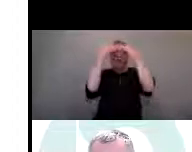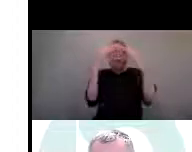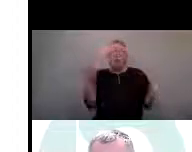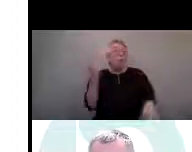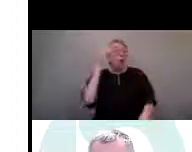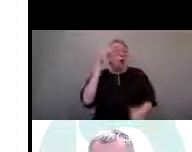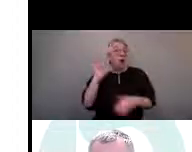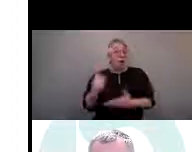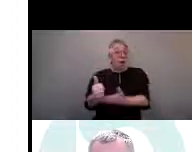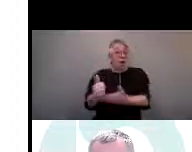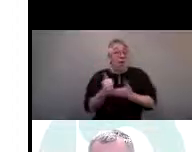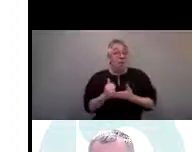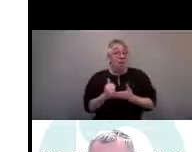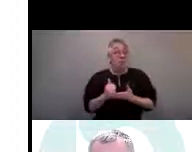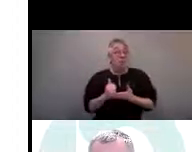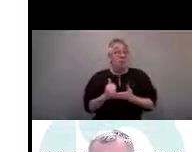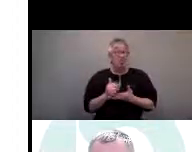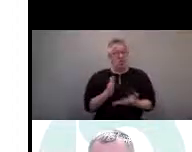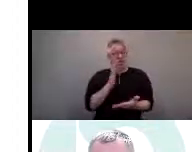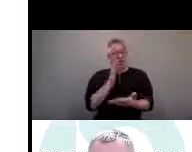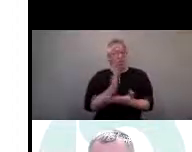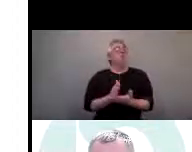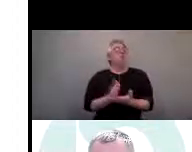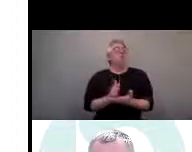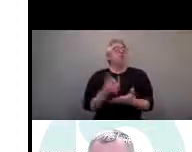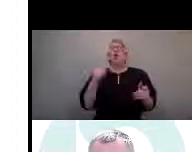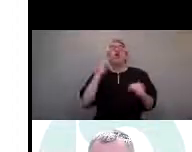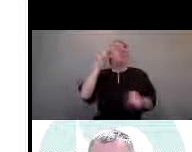device, for many it is device that significantly